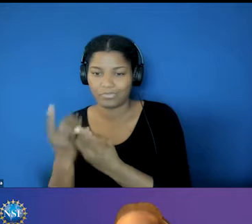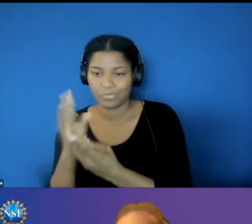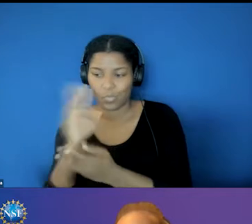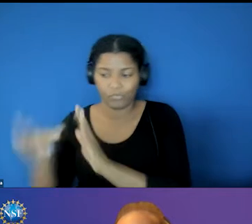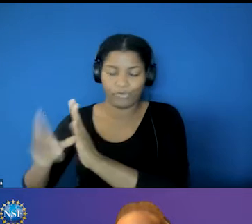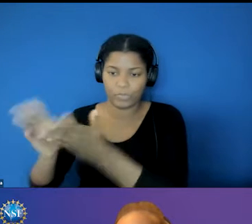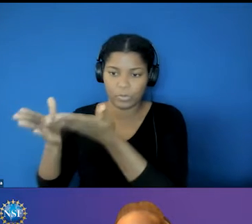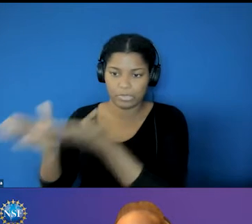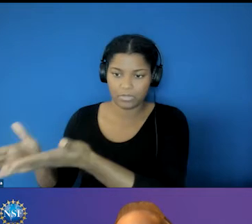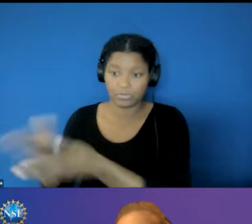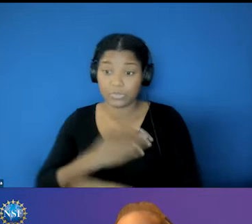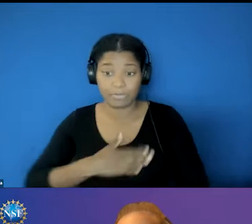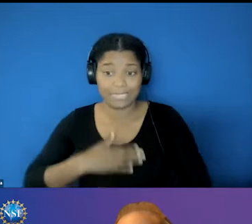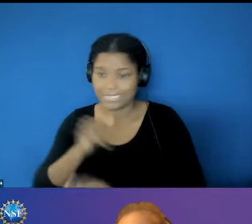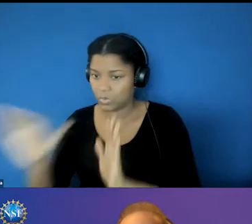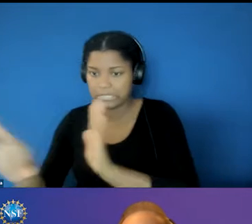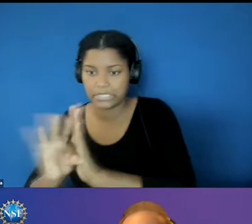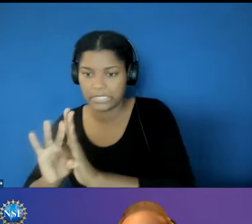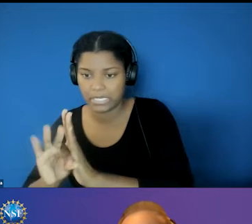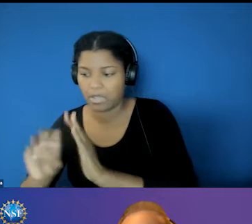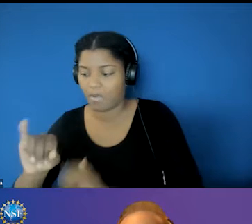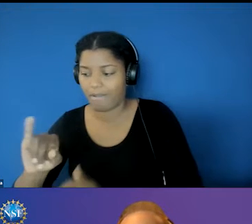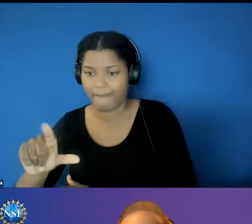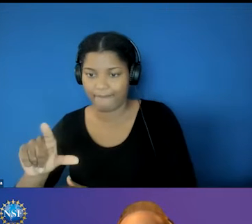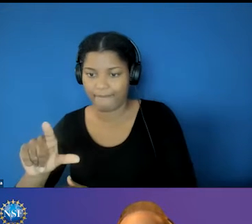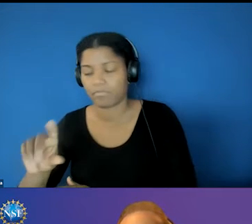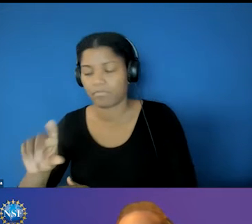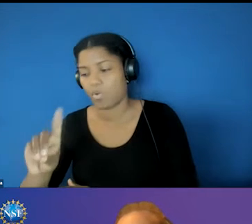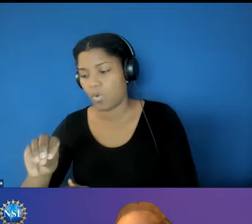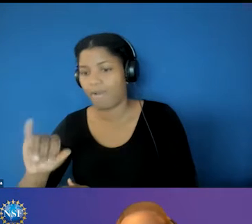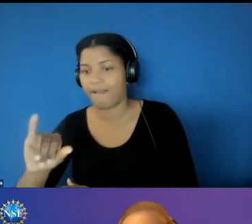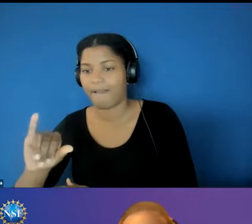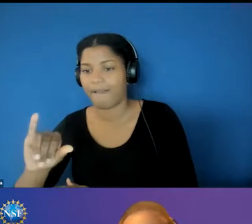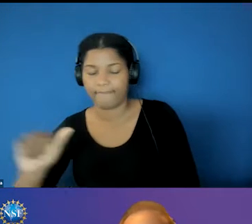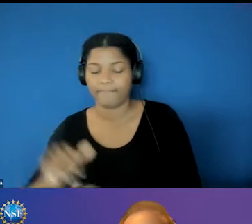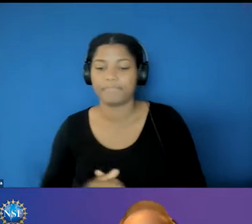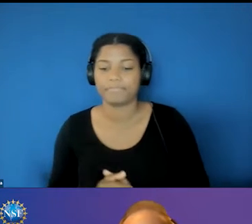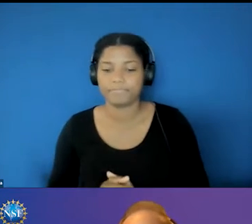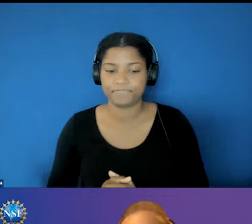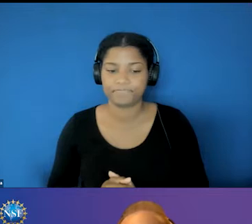So, please do not select OIA as your secondary program or programs, okay?